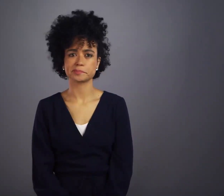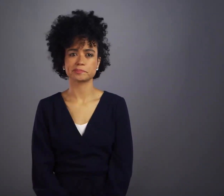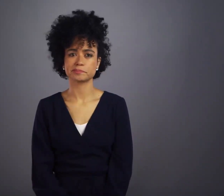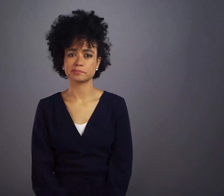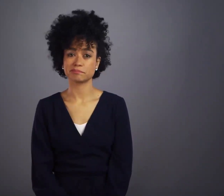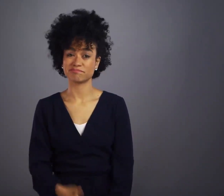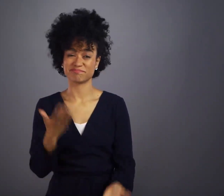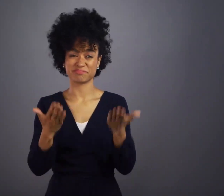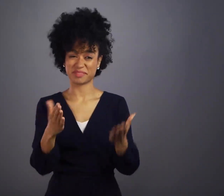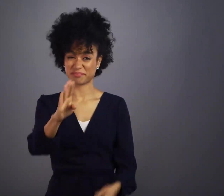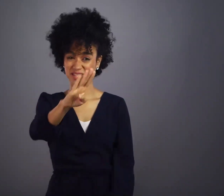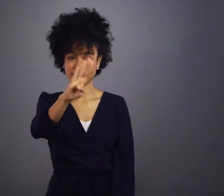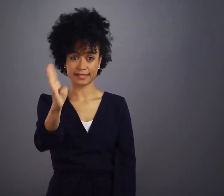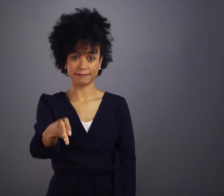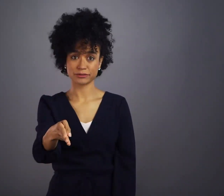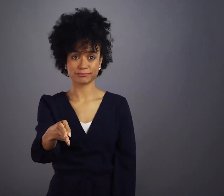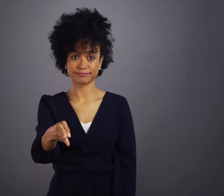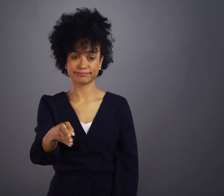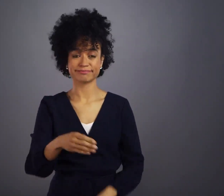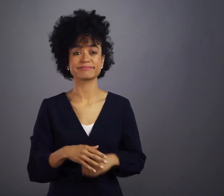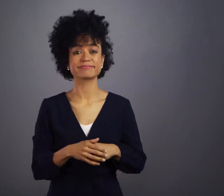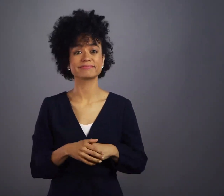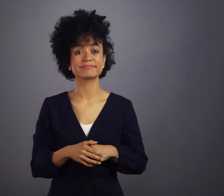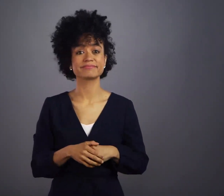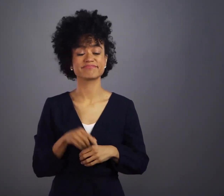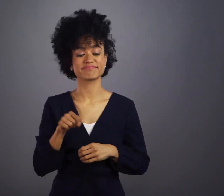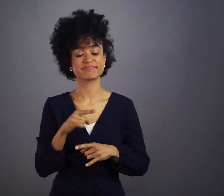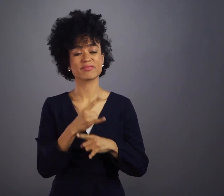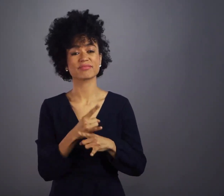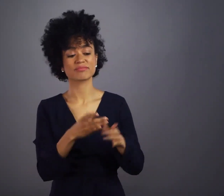He has lost control.